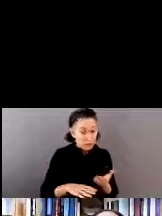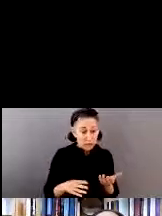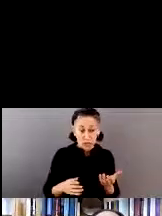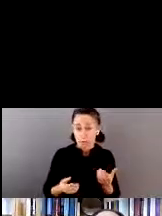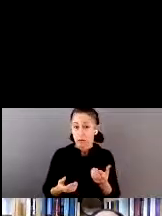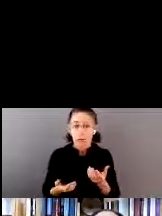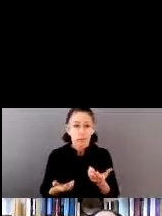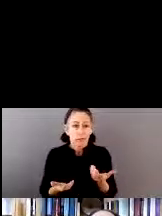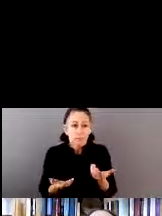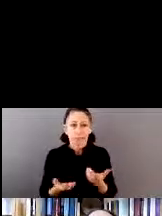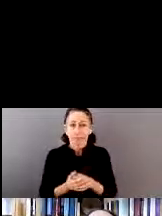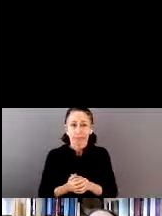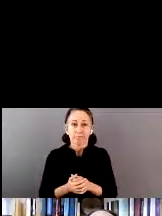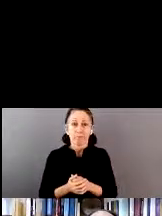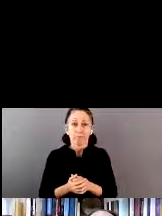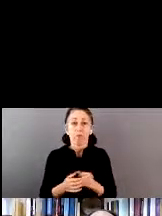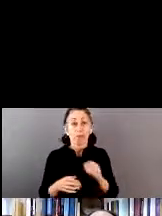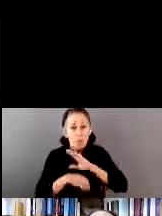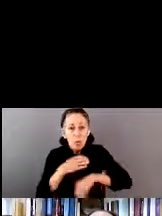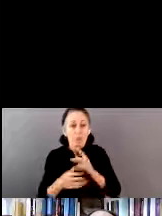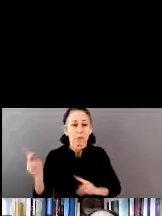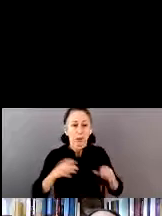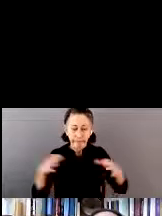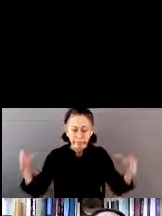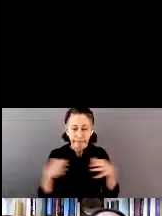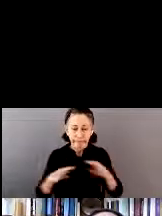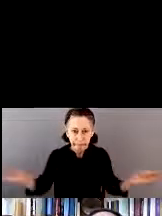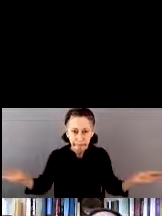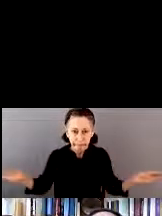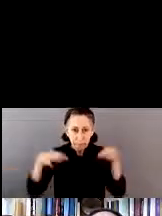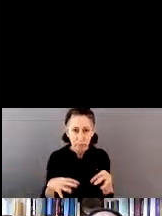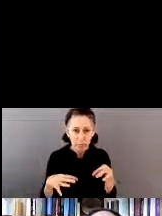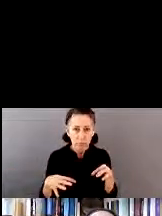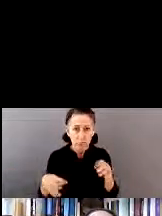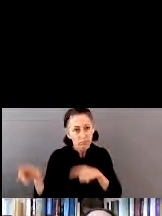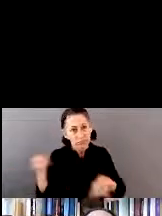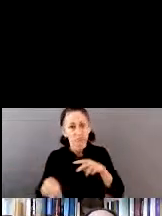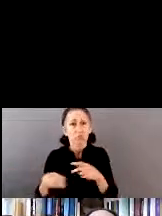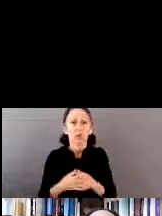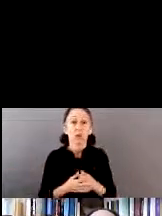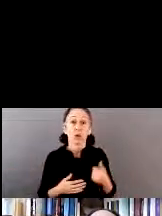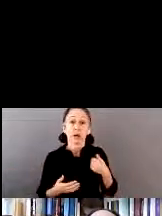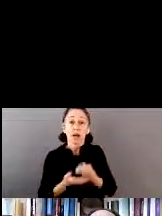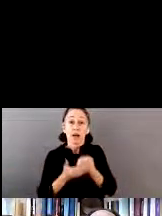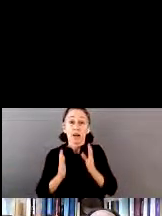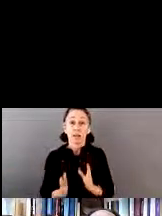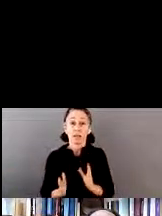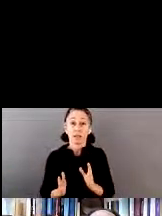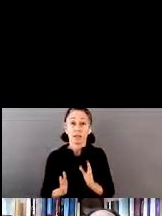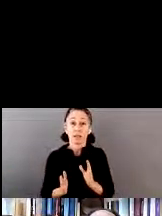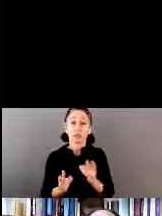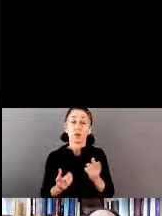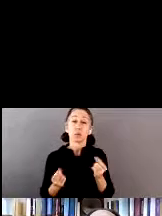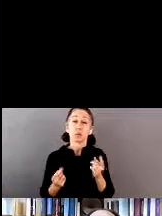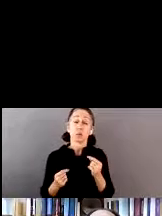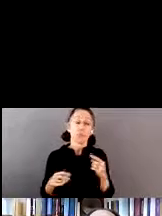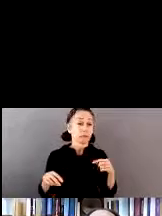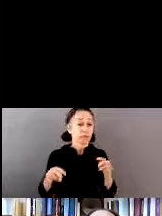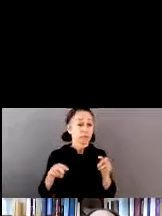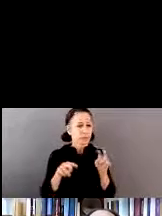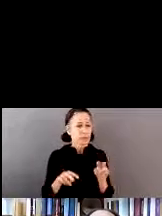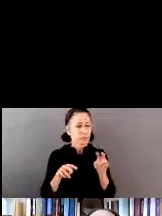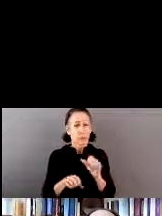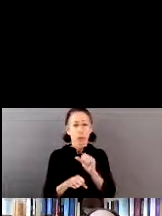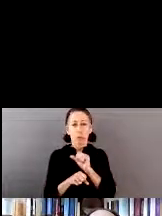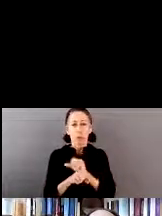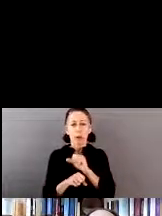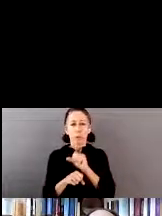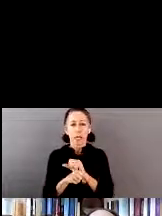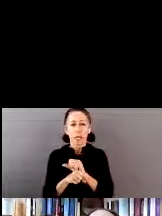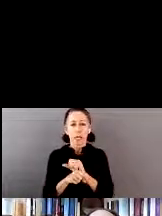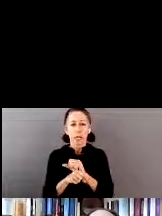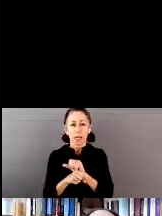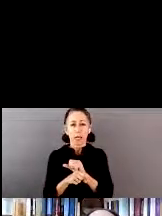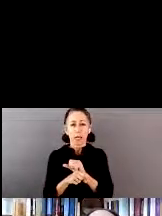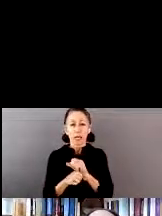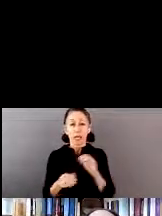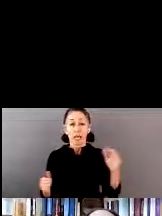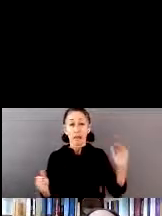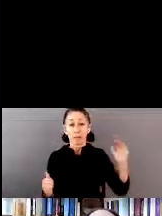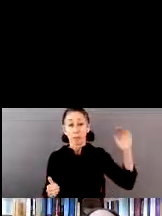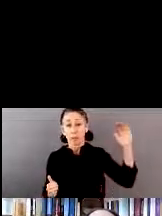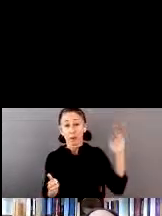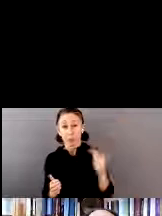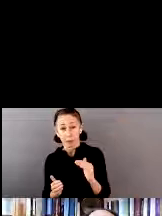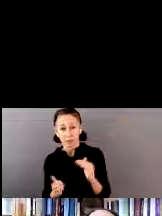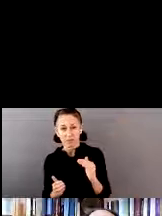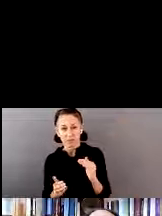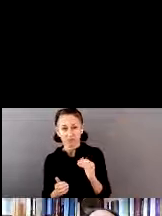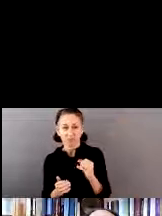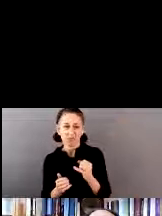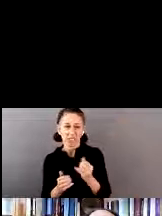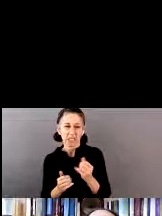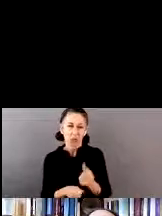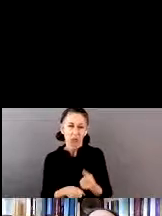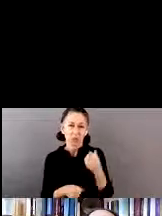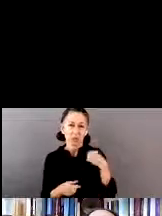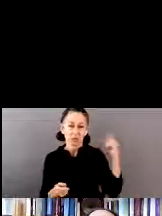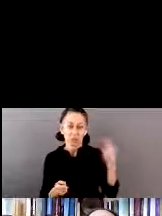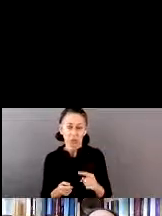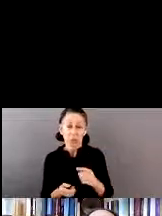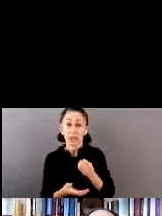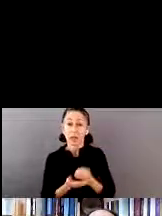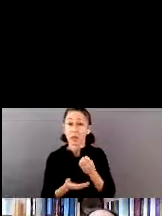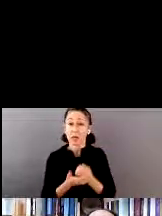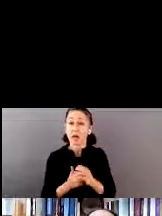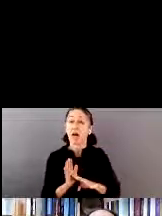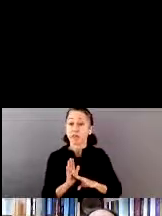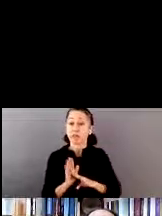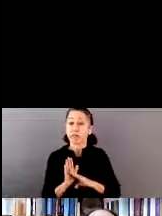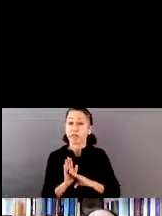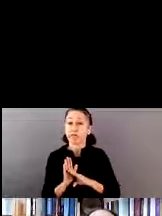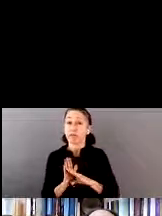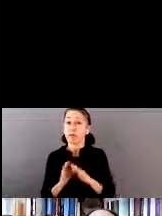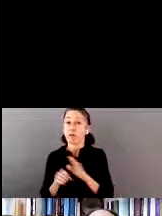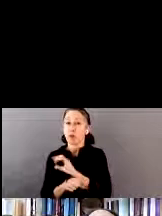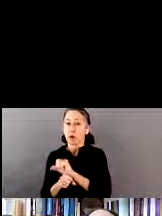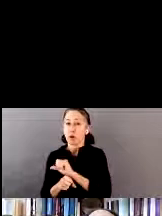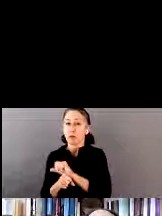making progress? I think that's really up to all of us to kind of look through the data to make that. I don't want to be the only one. I don't think it really rests in any one person or any group of people to make sense of whether we're making progress, whether the change